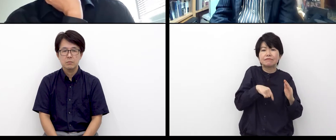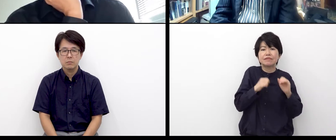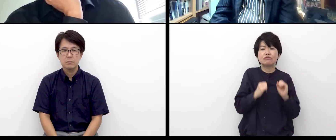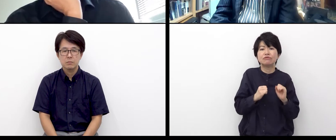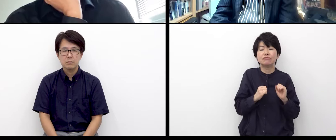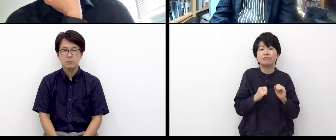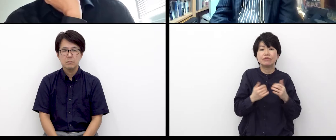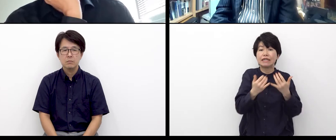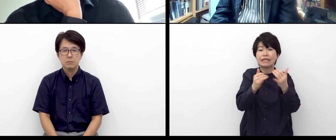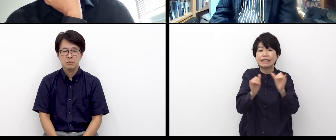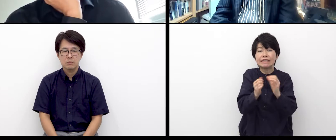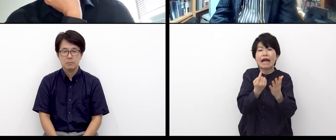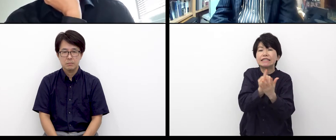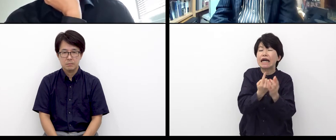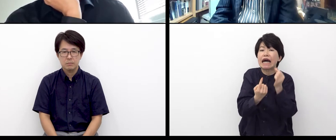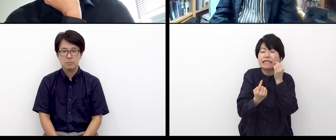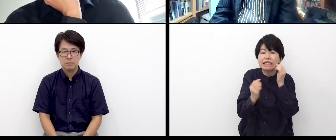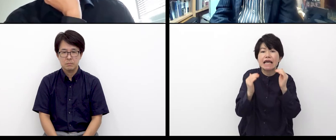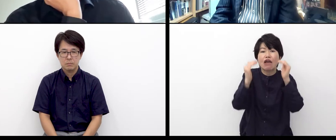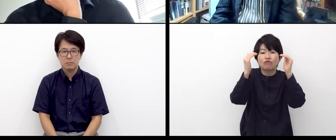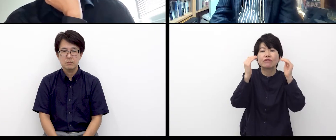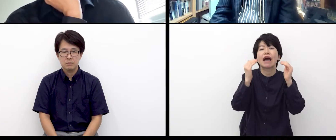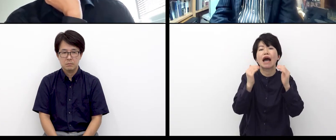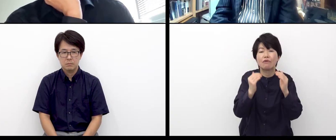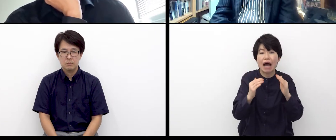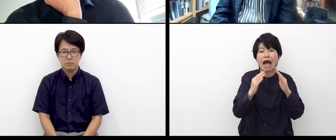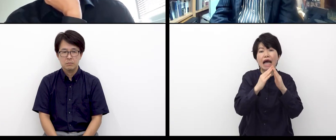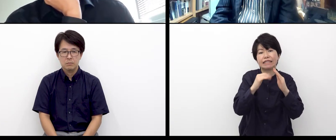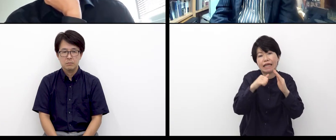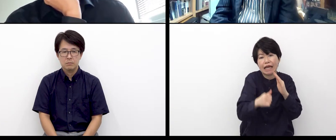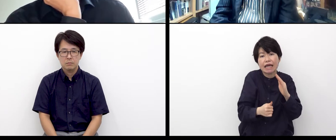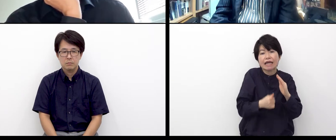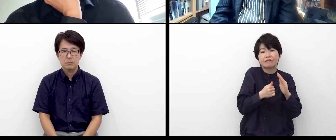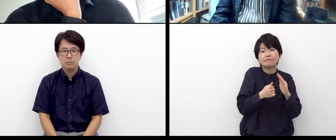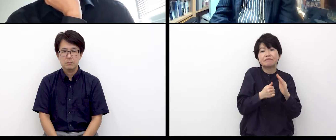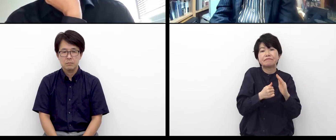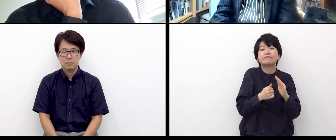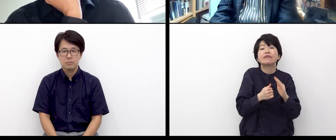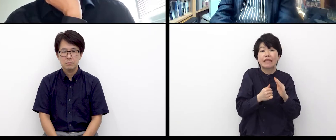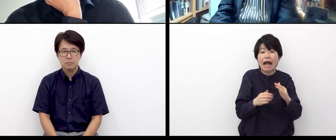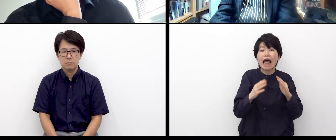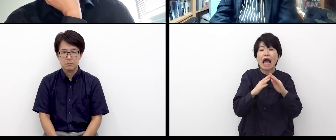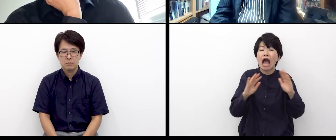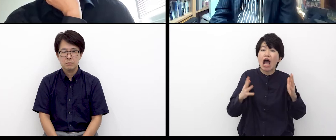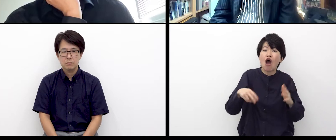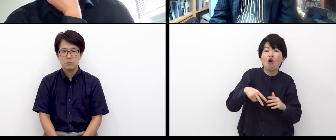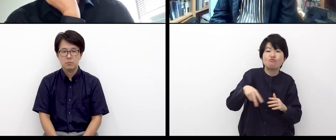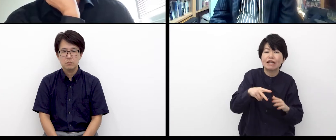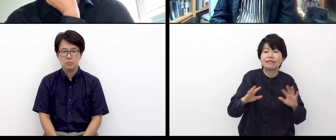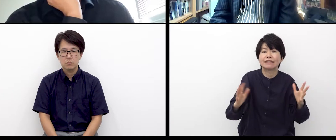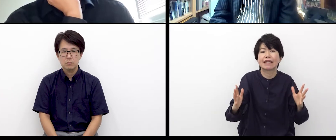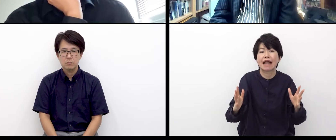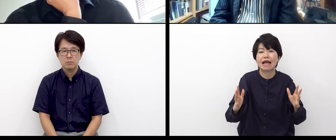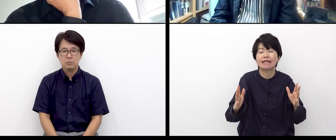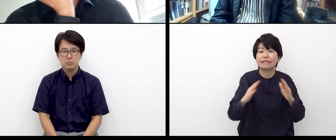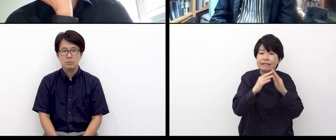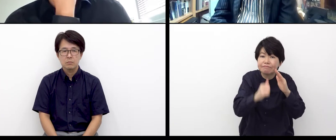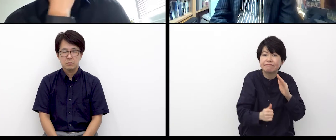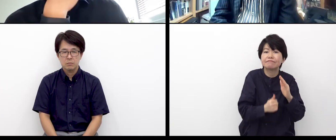keep staying at home, and that’s why they don’t have to be homeless. This situation can last now, as families in Japan are still barely capable,